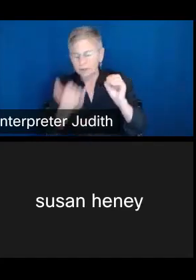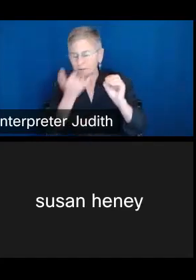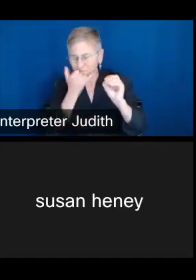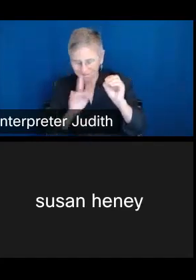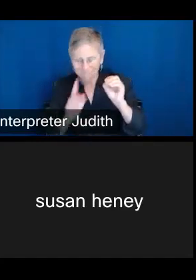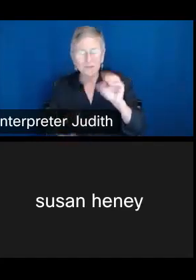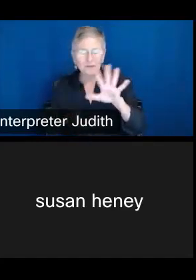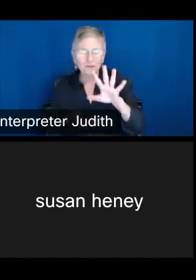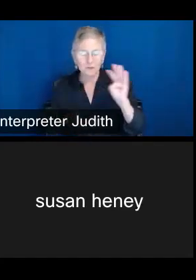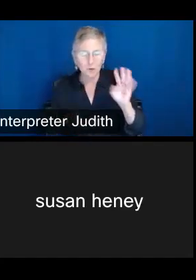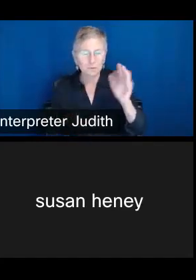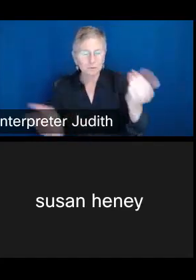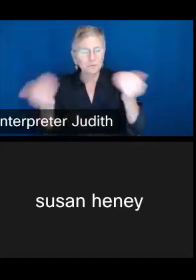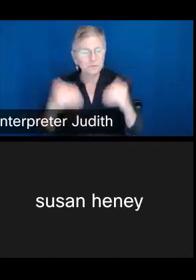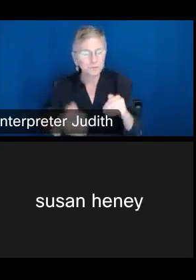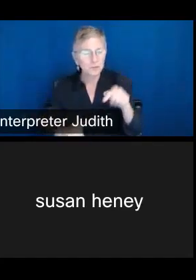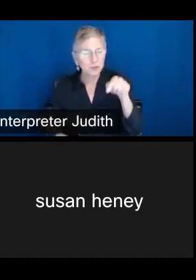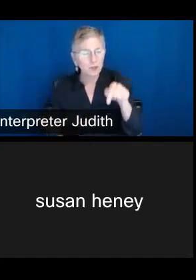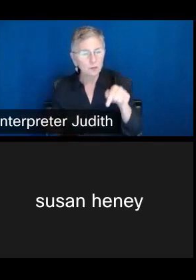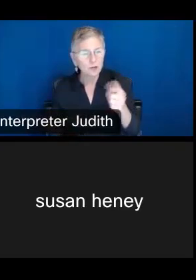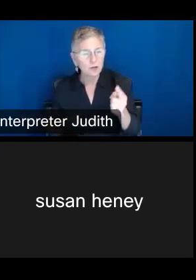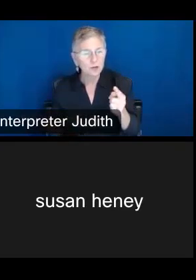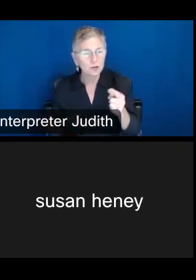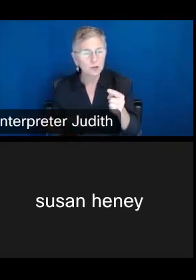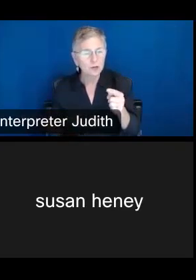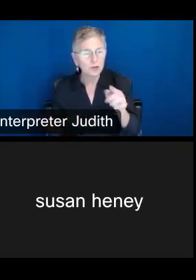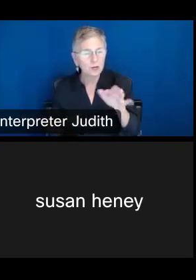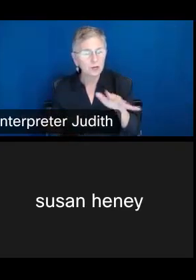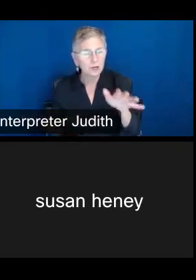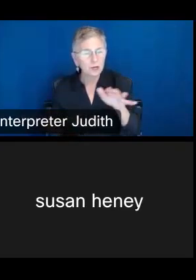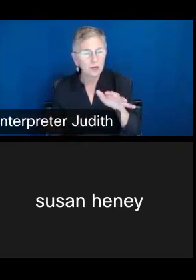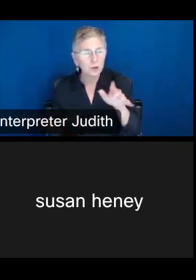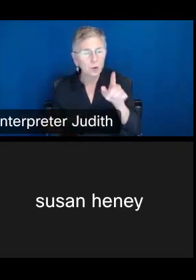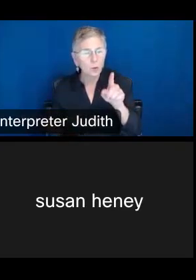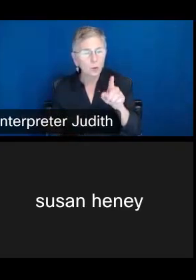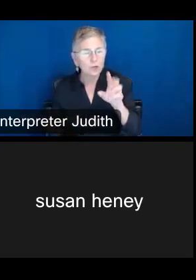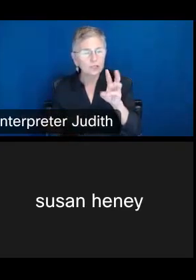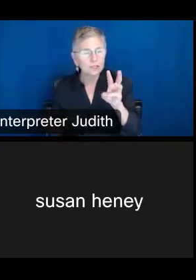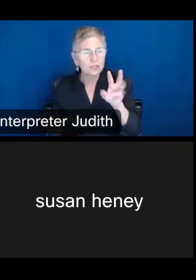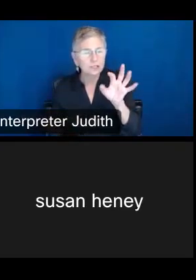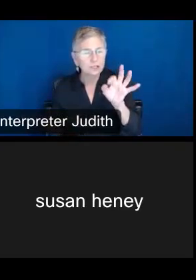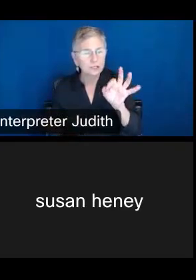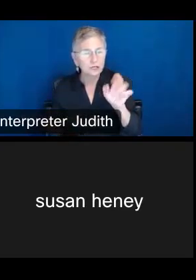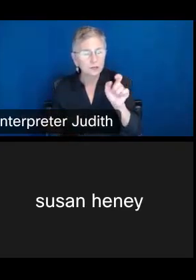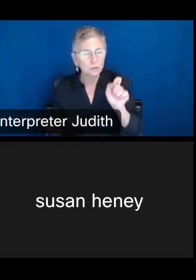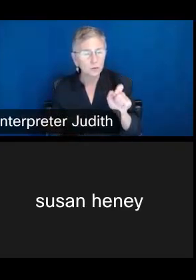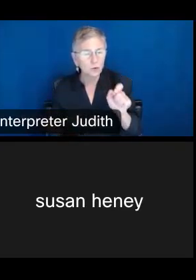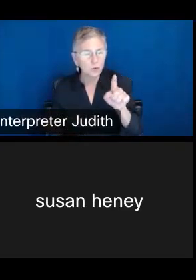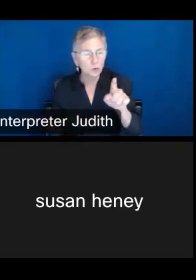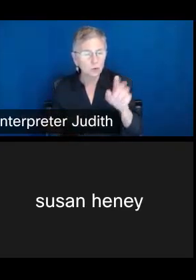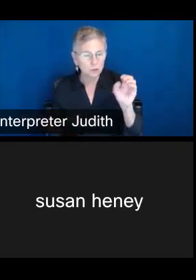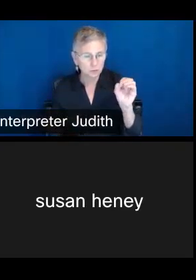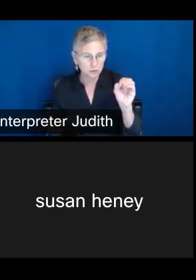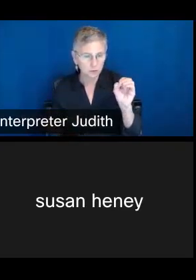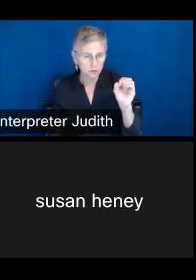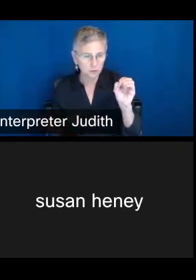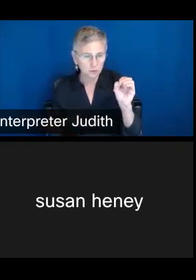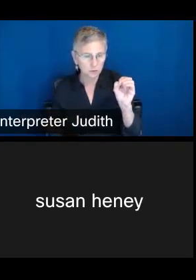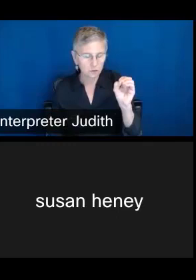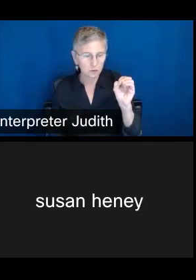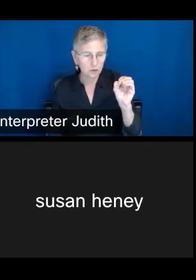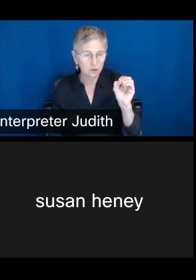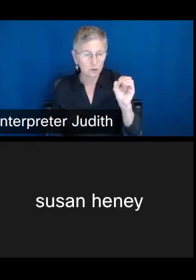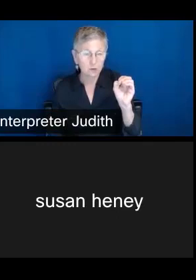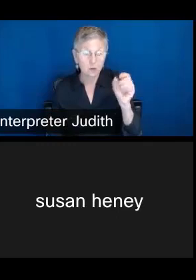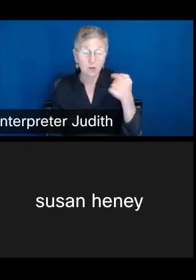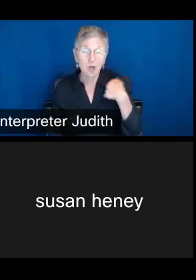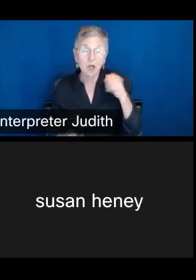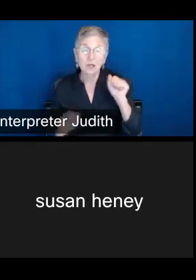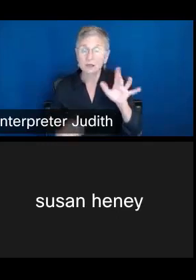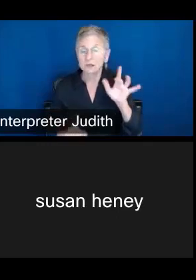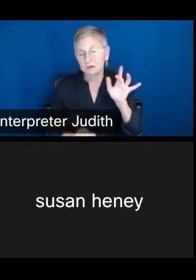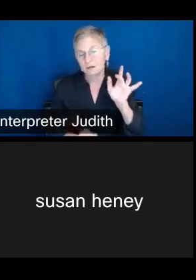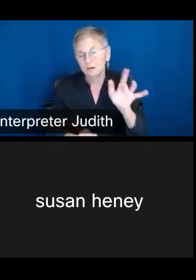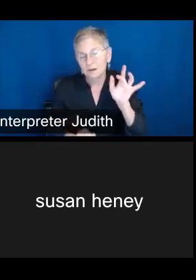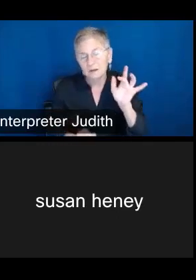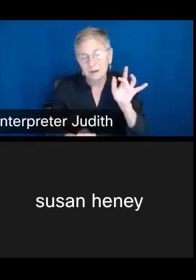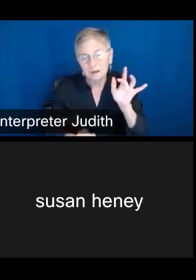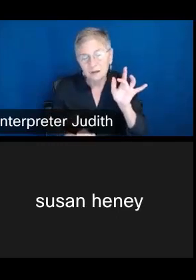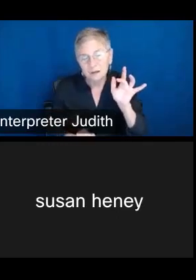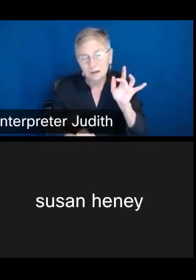is down here. It is census tract 169.10. I can kind of click on it and it's not activating